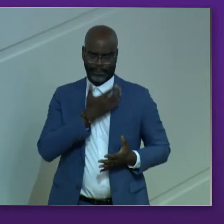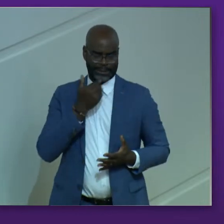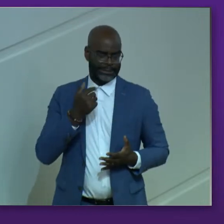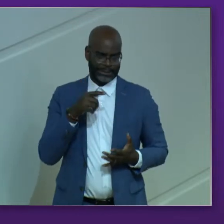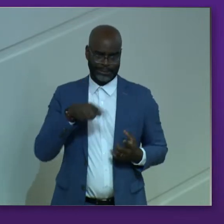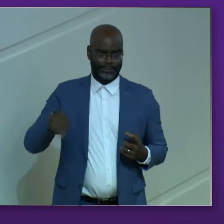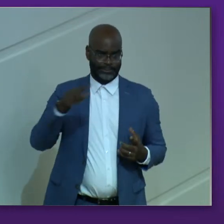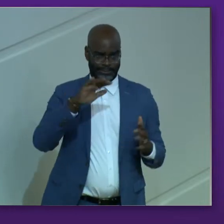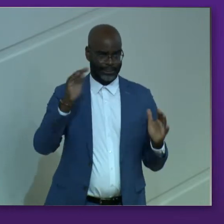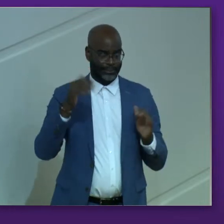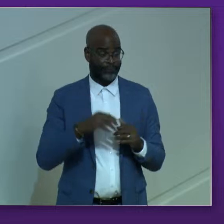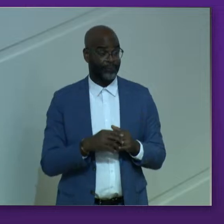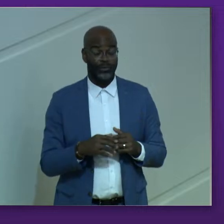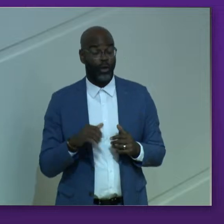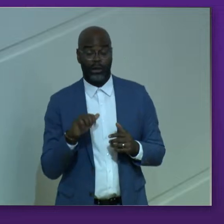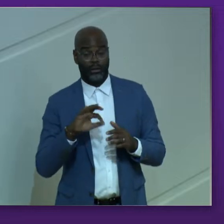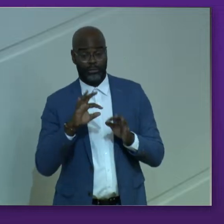SKILLS AS A LANGUAGE TEACHER